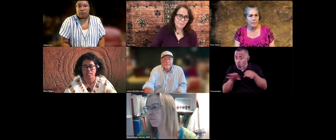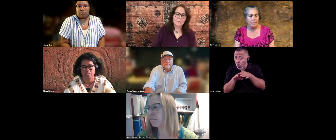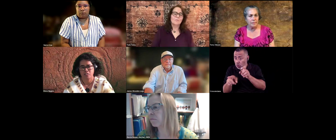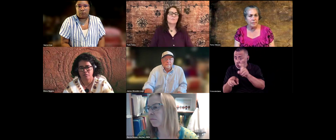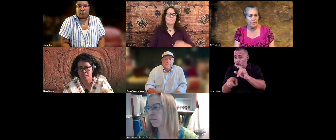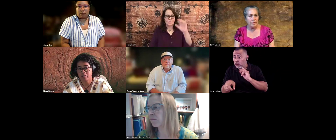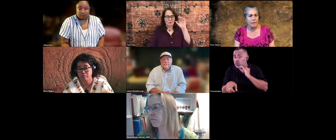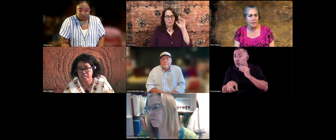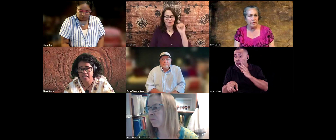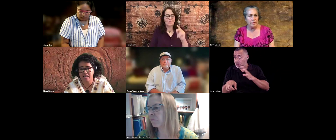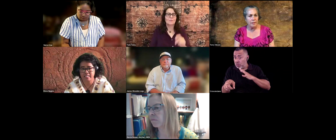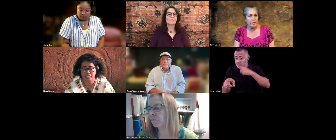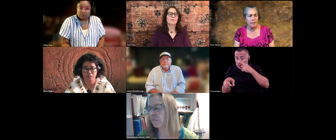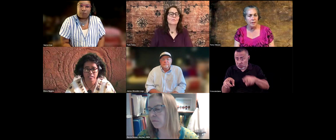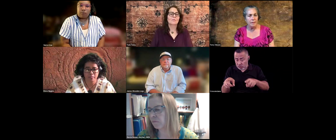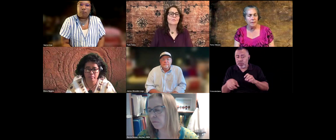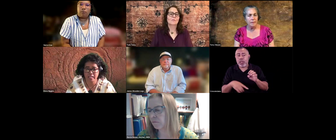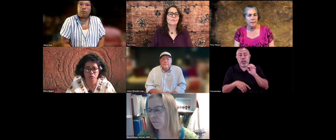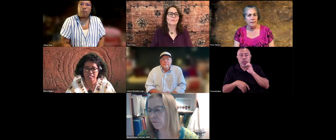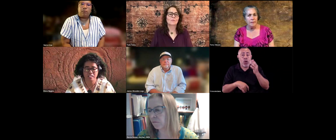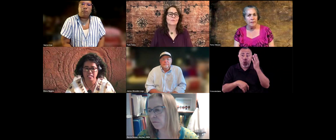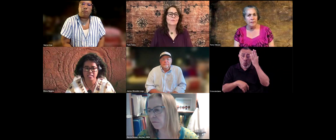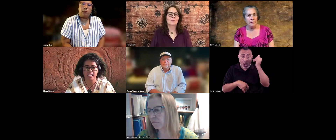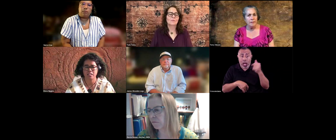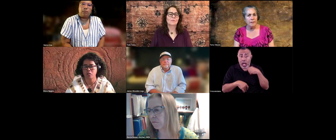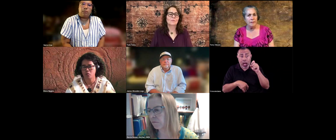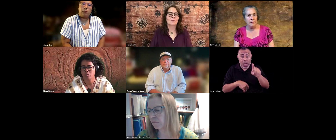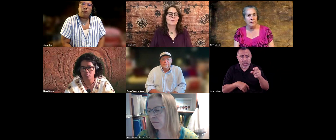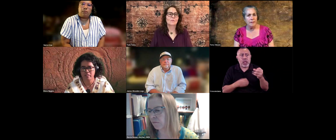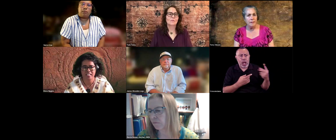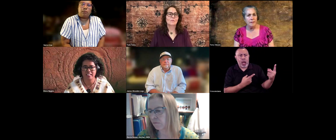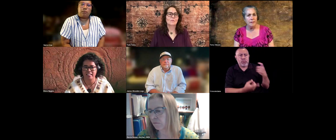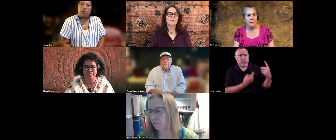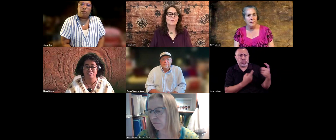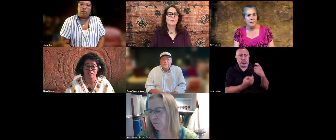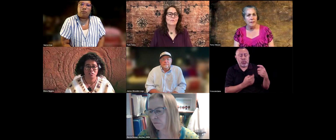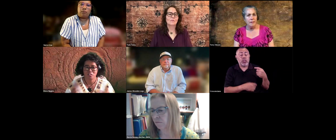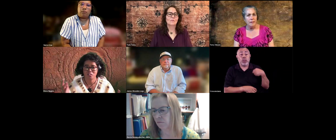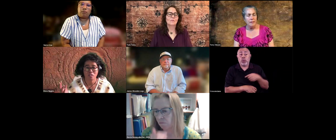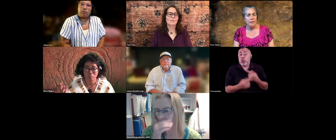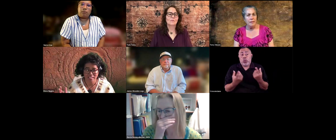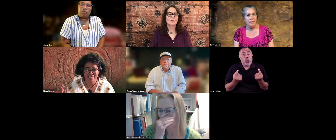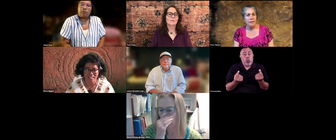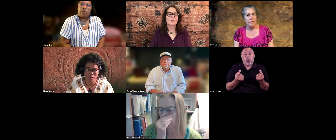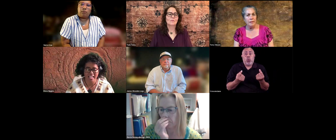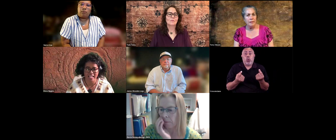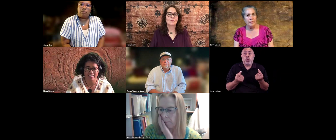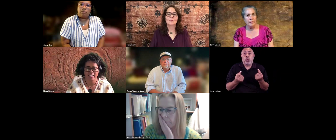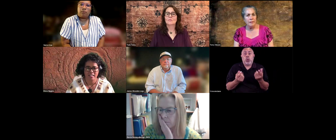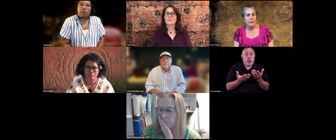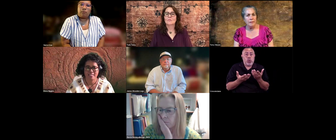So the reason why I'm doing that is, you know, there's been many questions and what we've done is just do the best that we can.